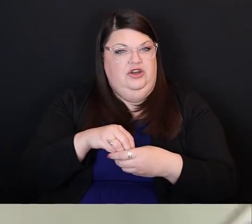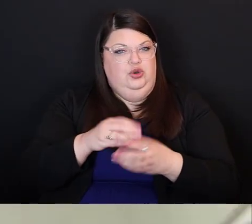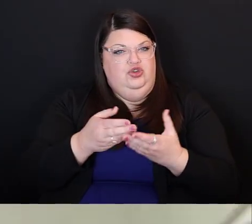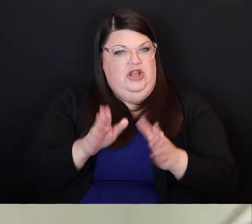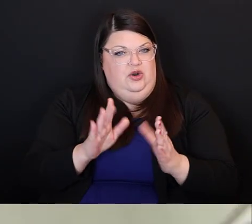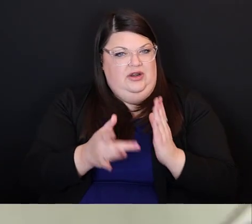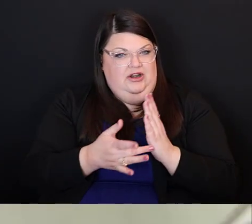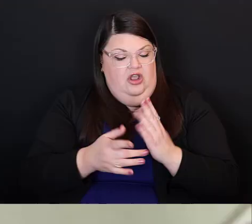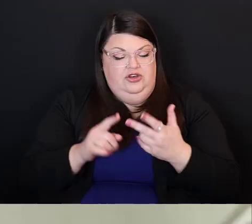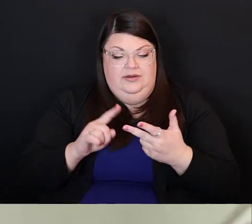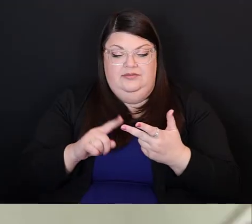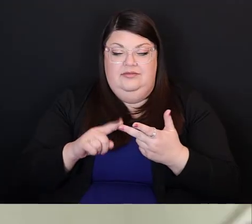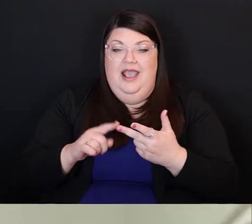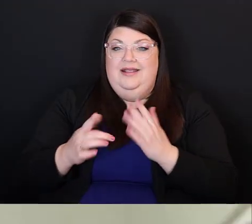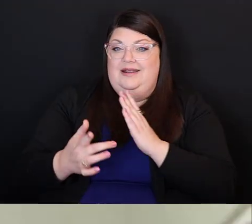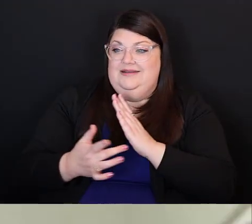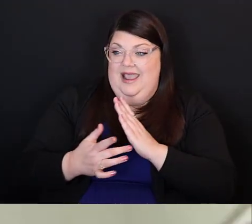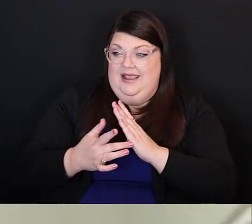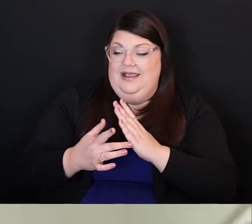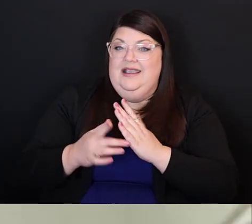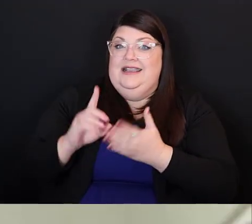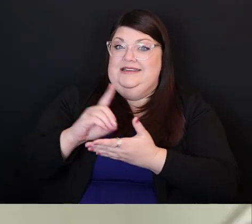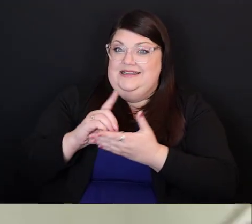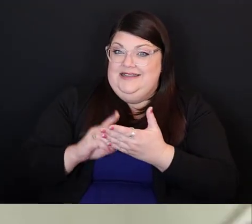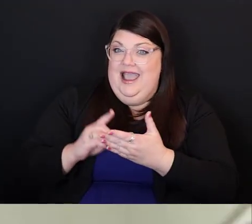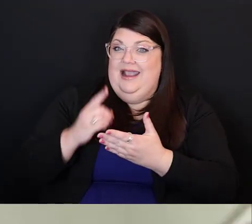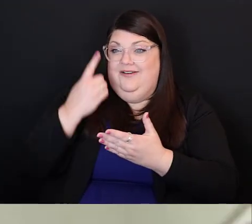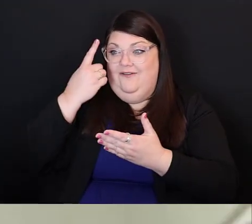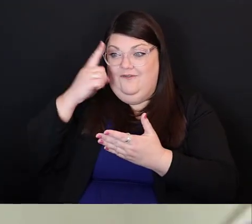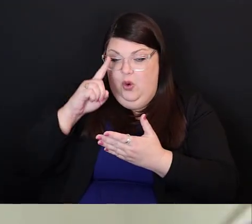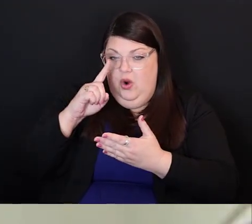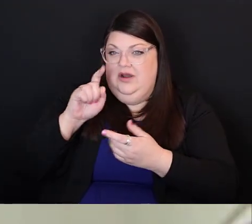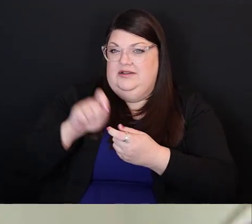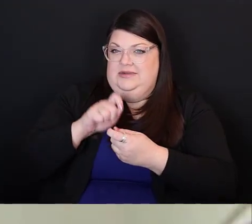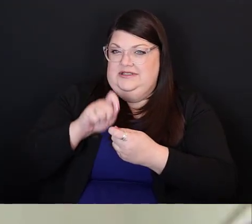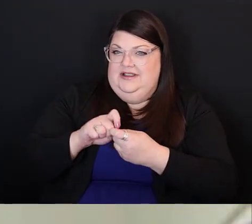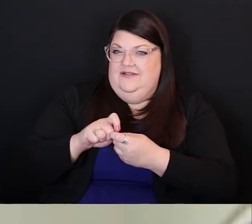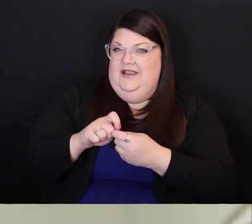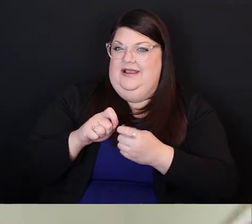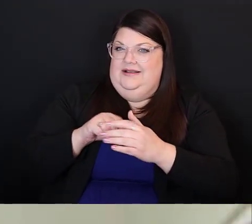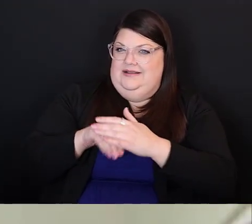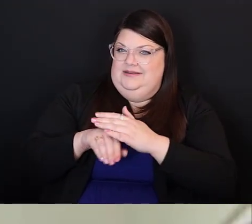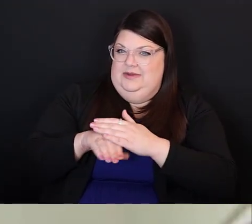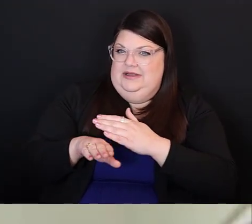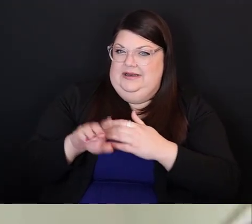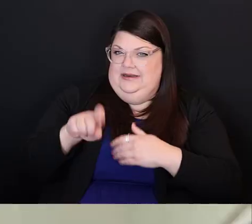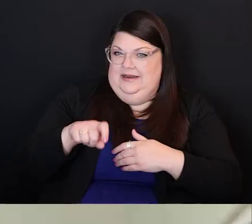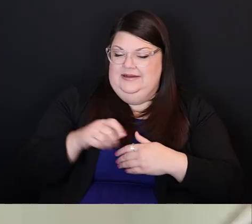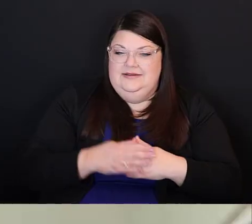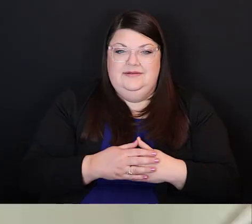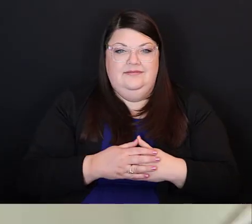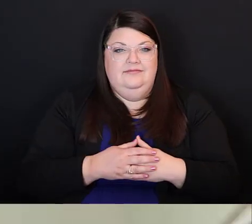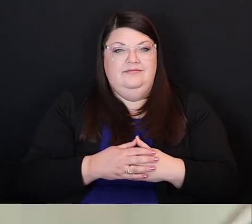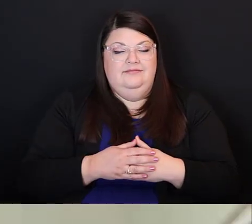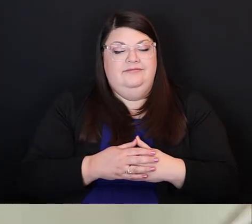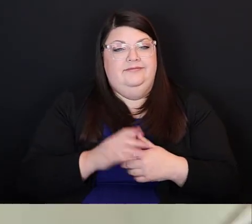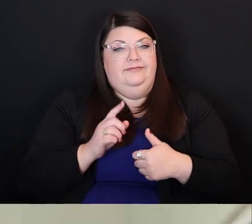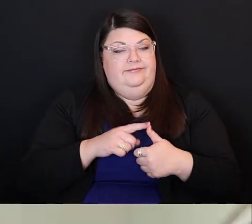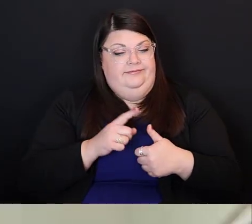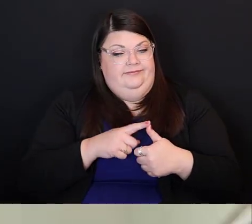And then there's tech designed to meet specific accessibility needs. So general consumer technology, these are products that are designed to